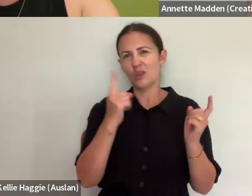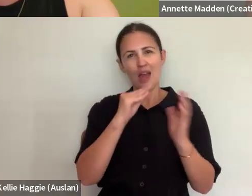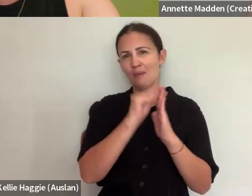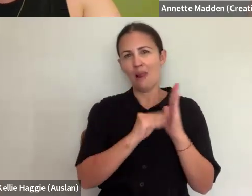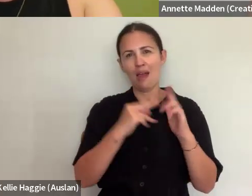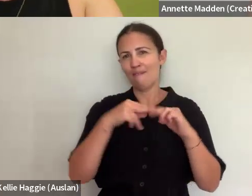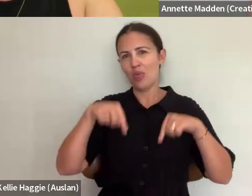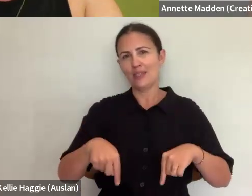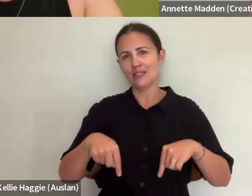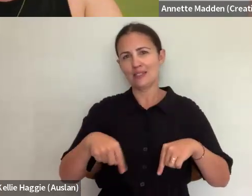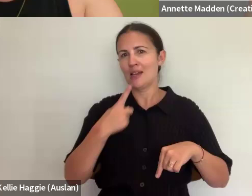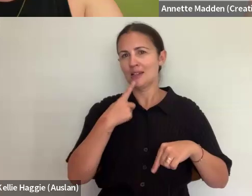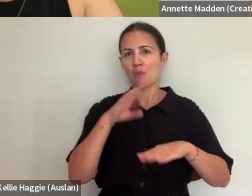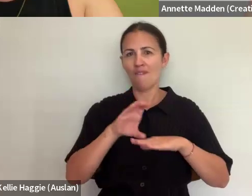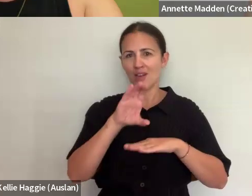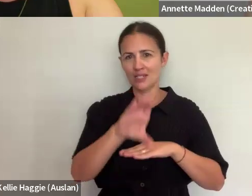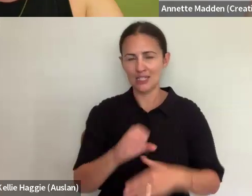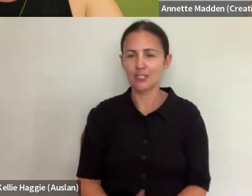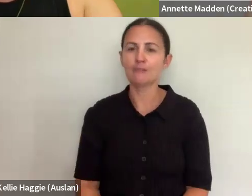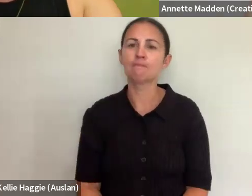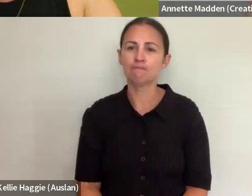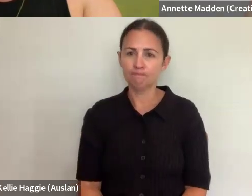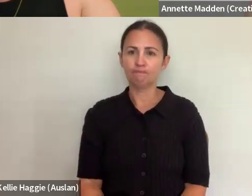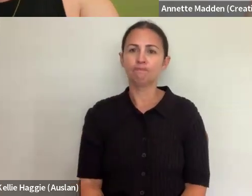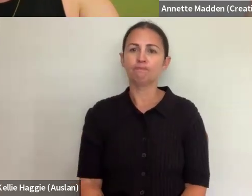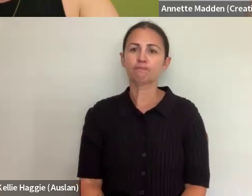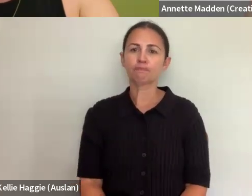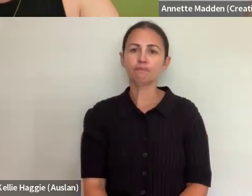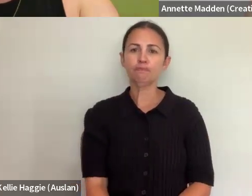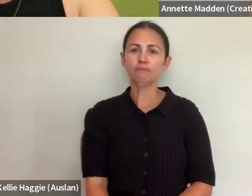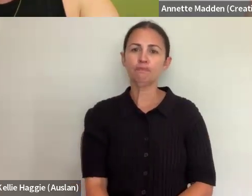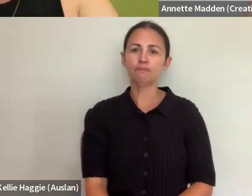Organisations that are not legally constituted are not eligible to apply for this